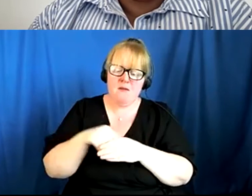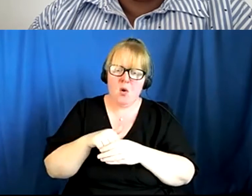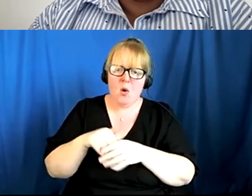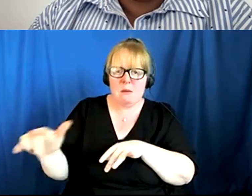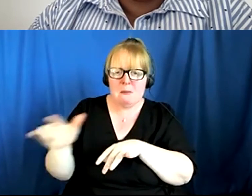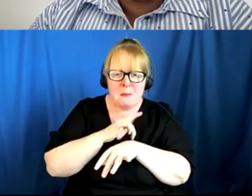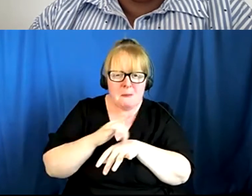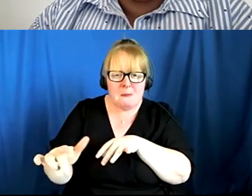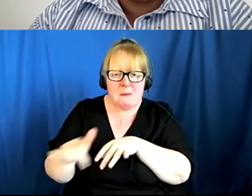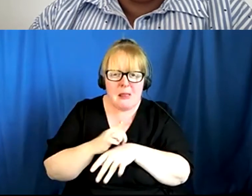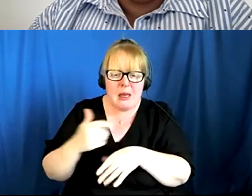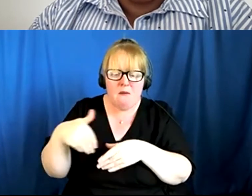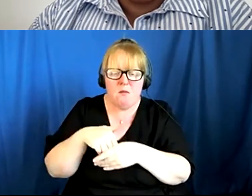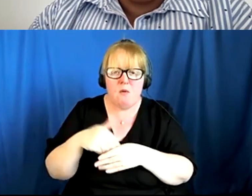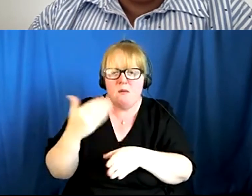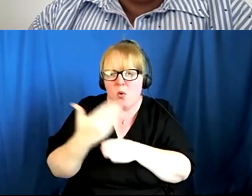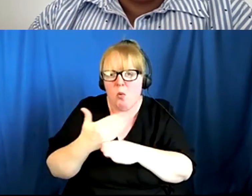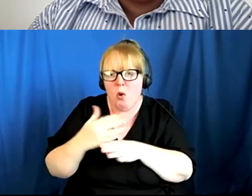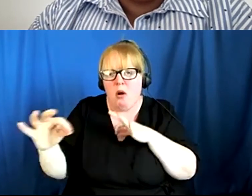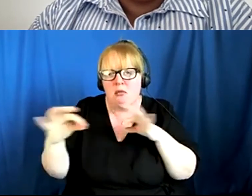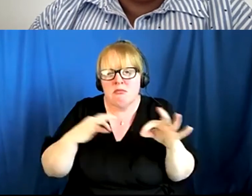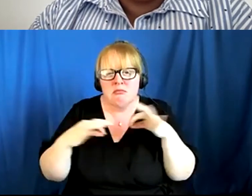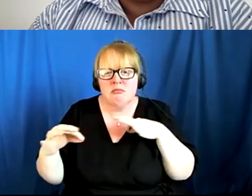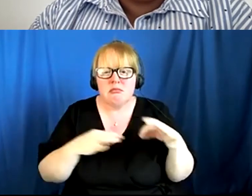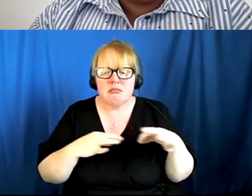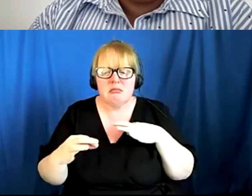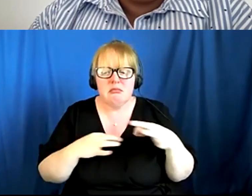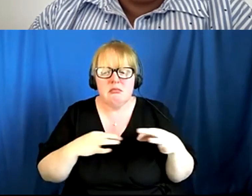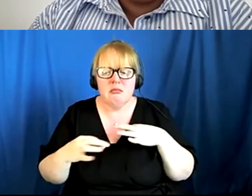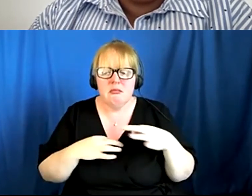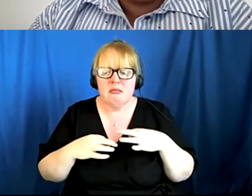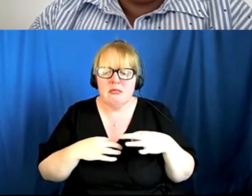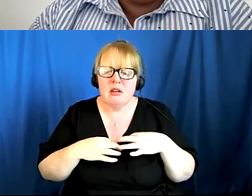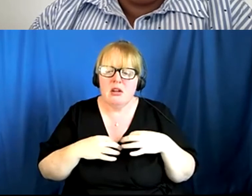there's a kind of process of like, charging up the kind of players or the participants sort of,